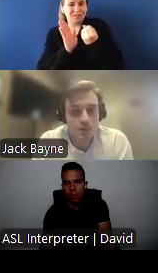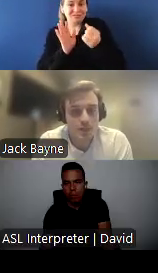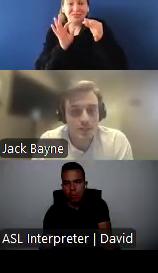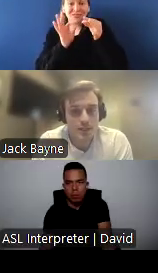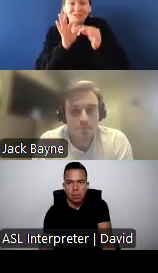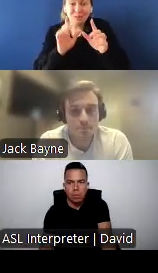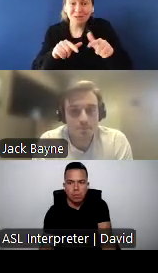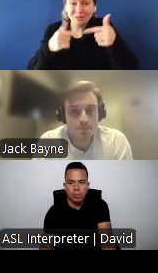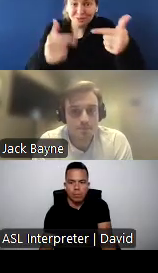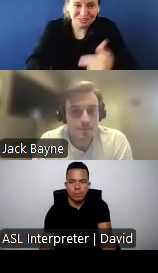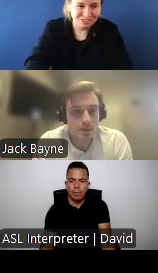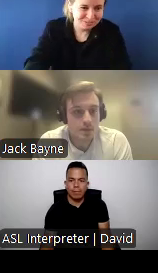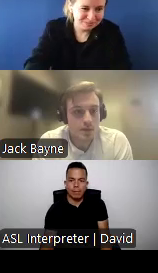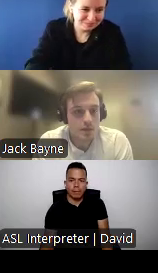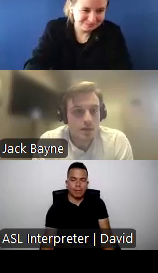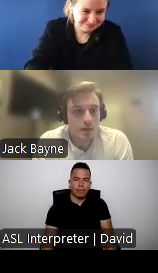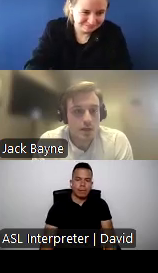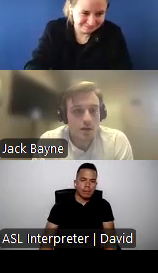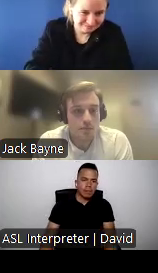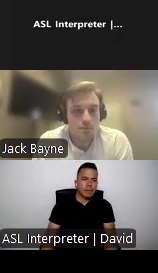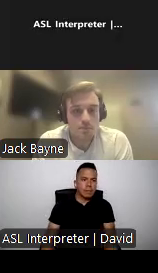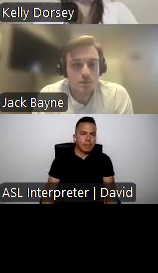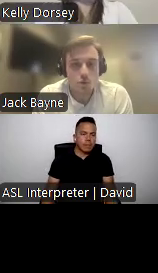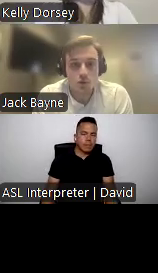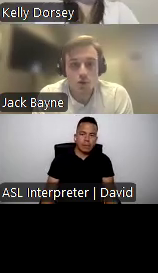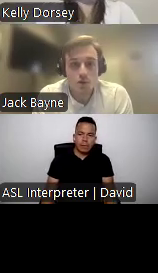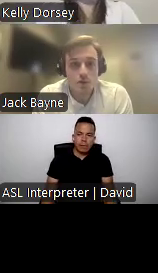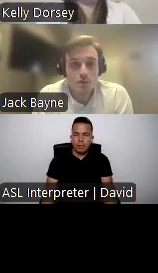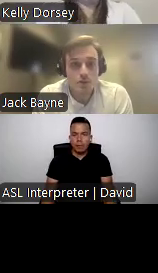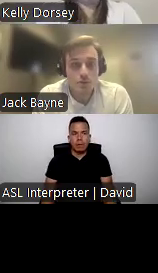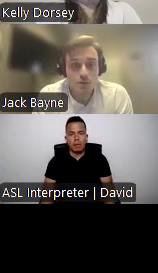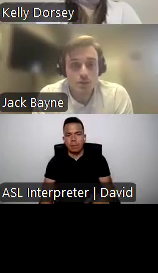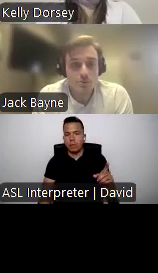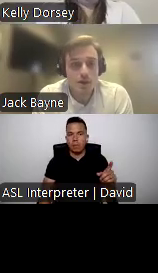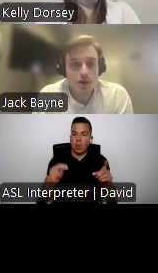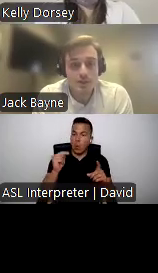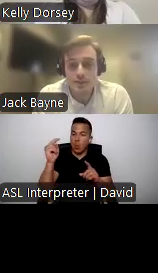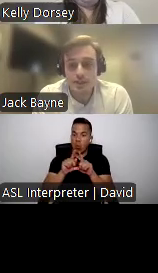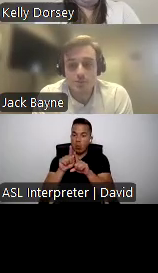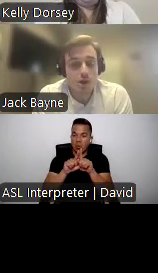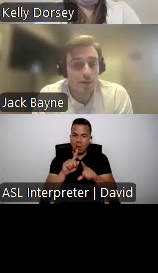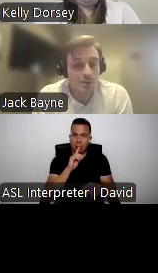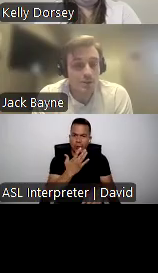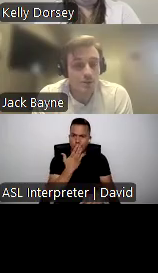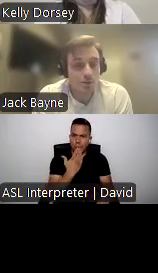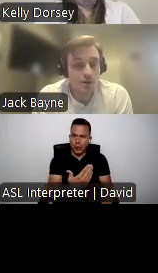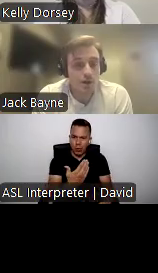Go to the next slide. NorthStar is really good about having accessible options as well.